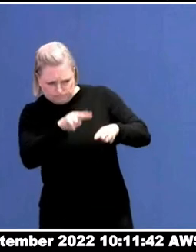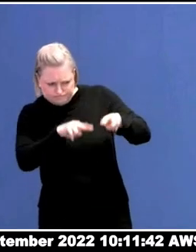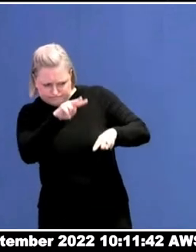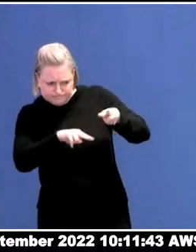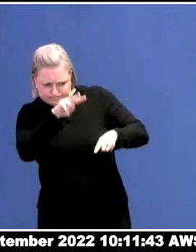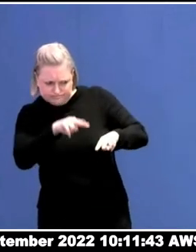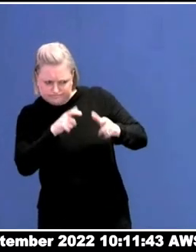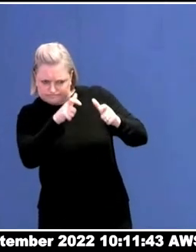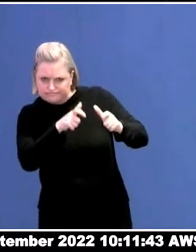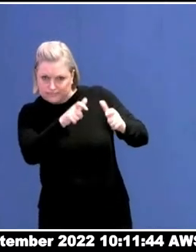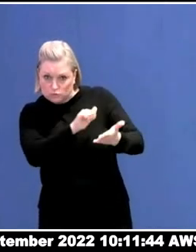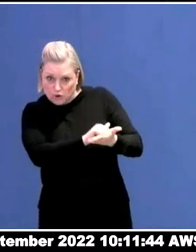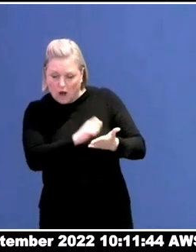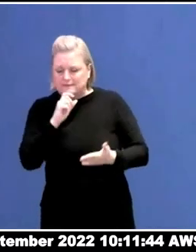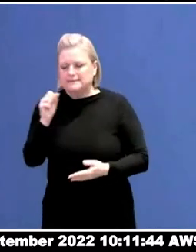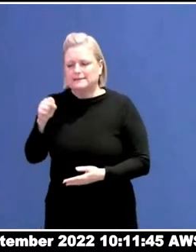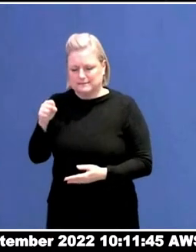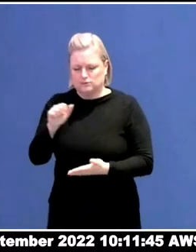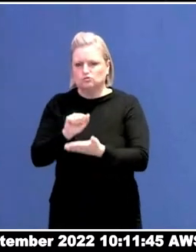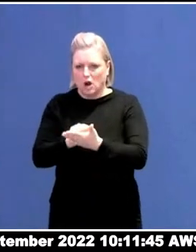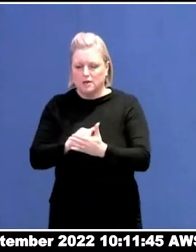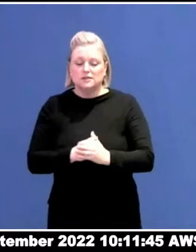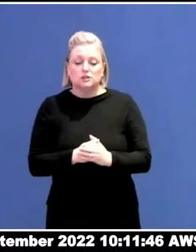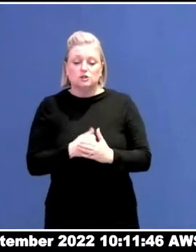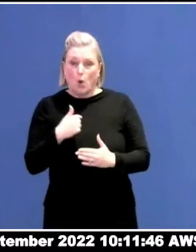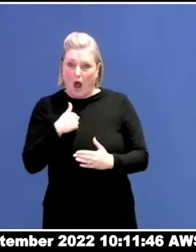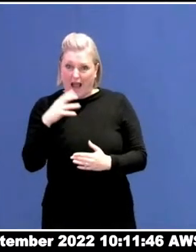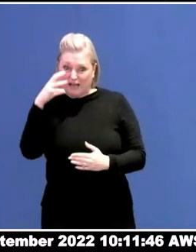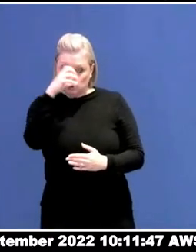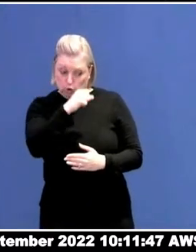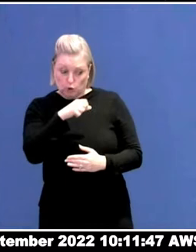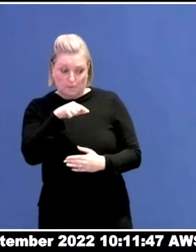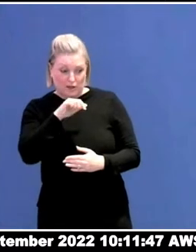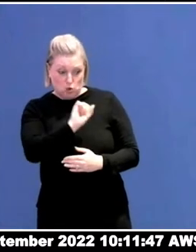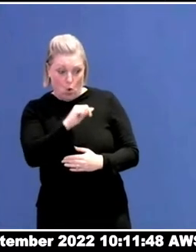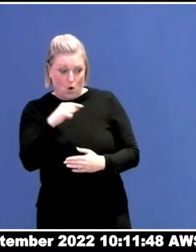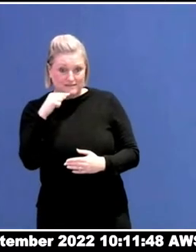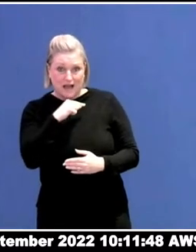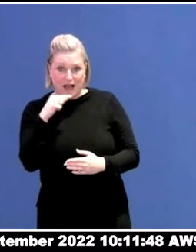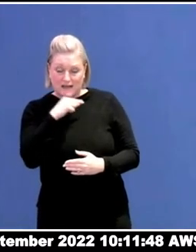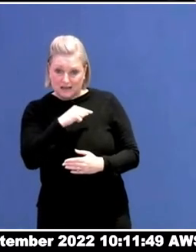Am I correct in assuming from your previous answers that he went from taking the medication to nothing?